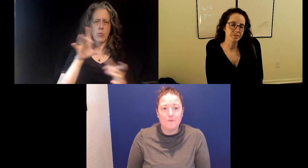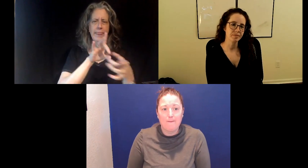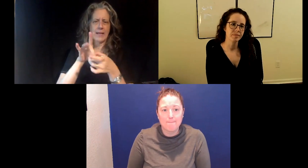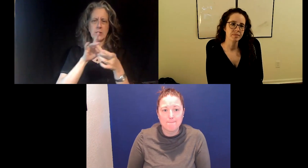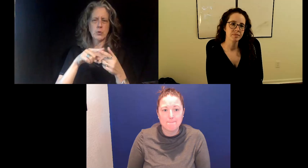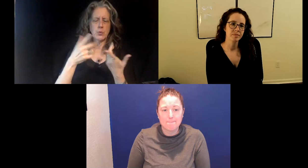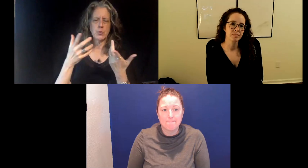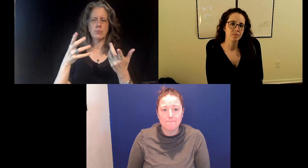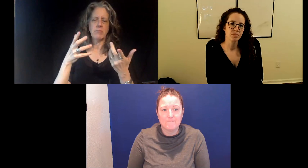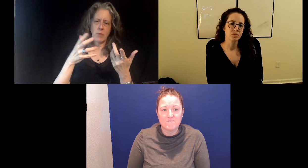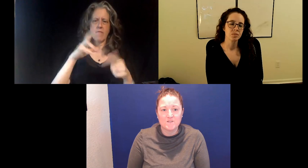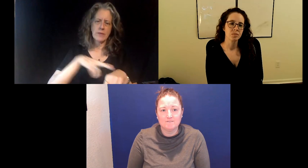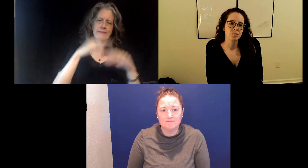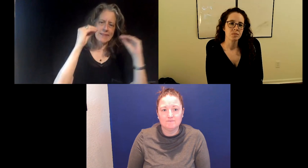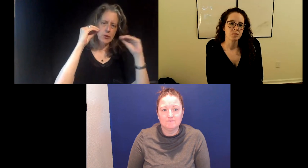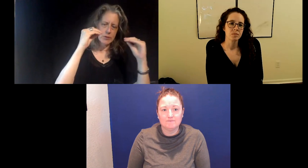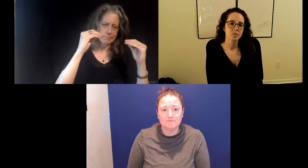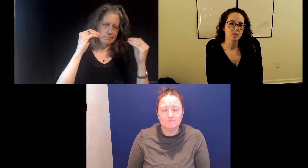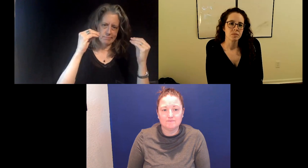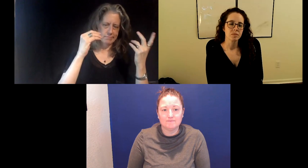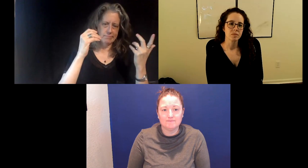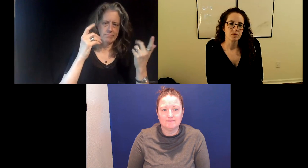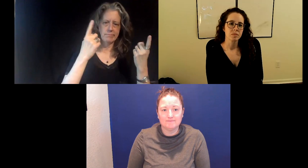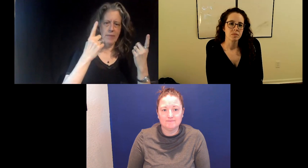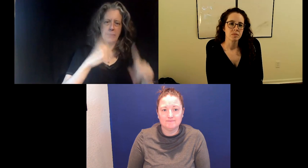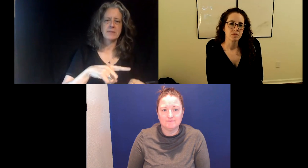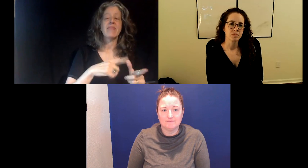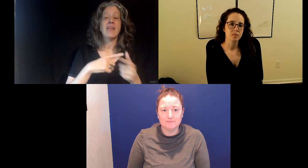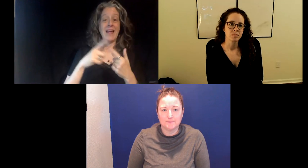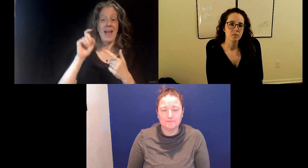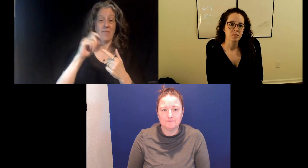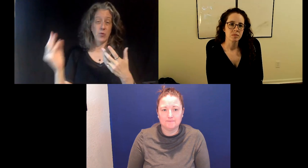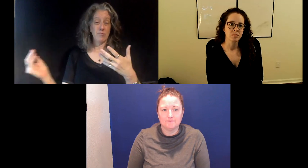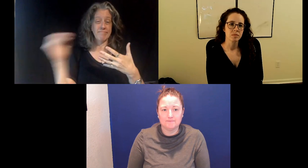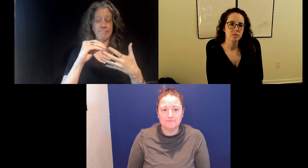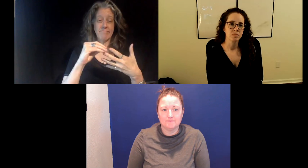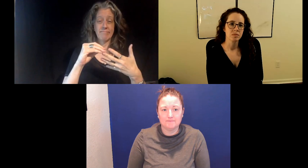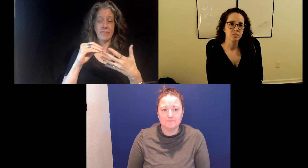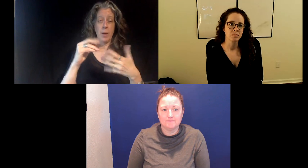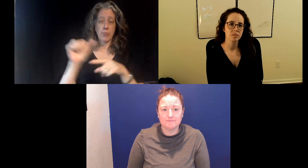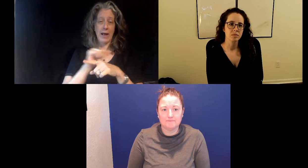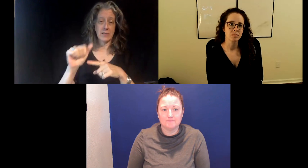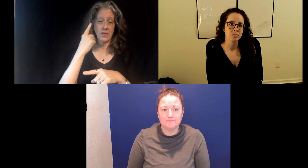um one of the things that i notice what's related to teaching something that typically happens is if